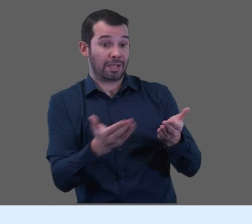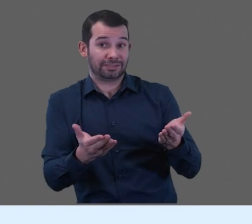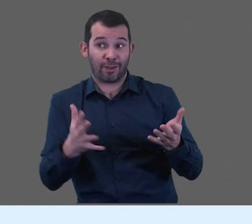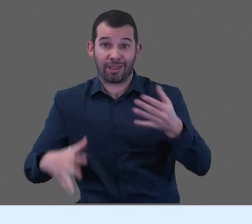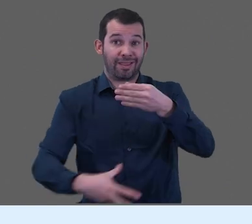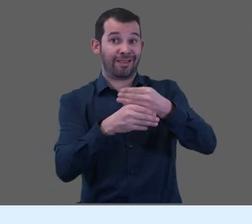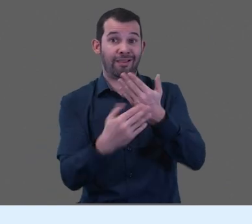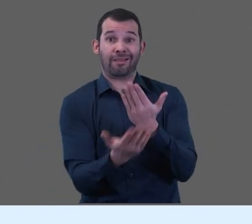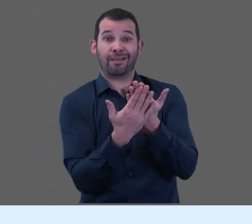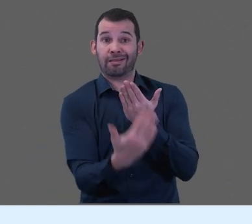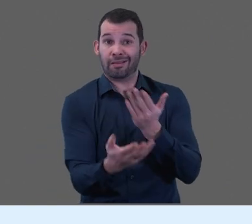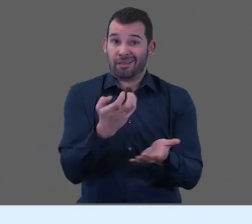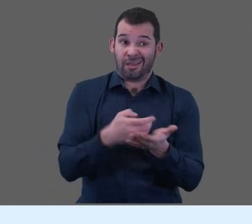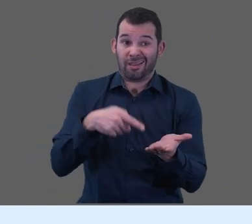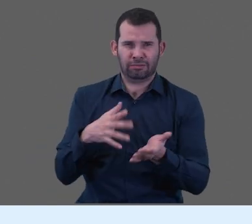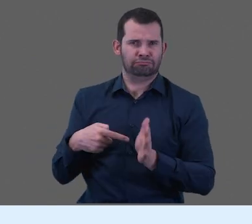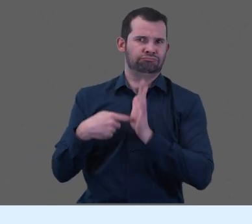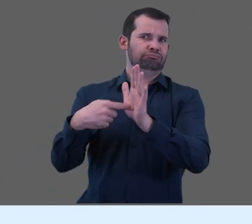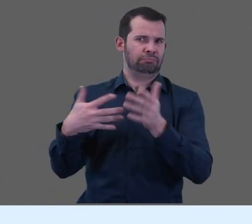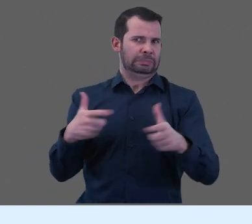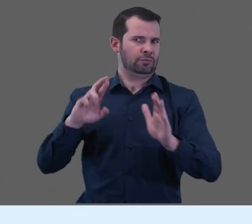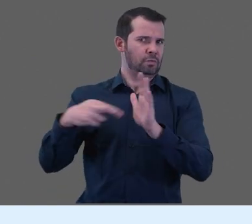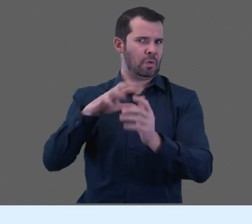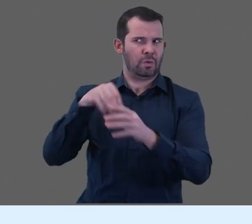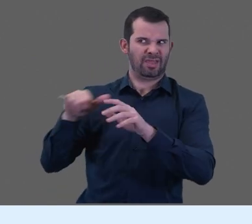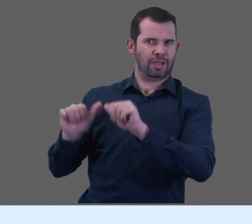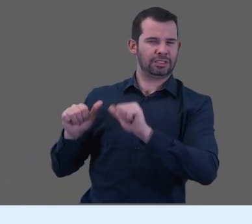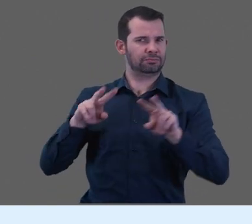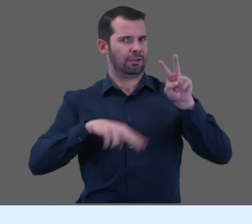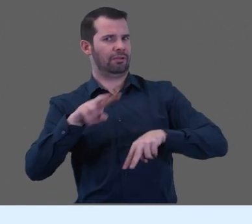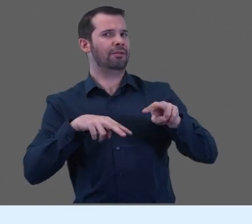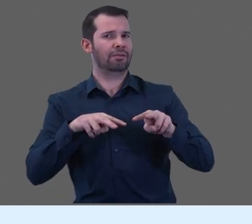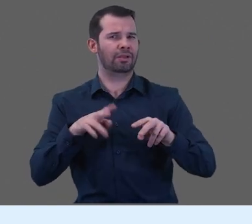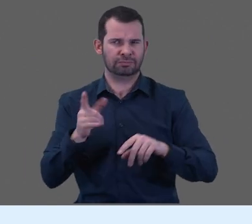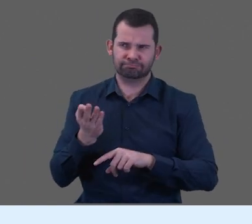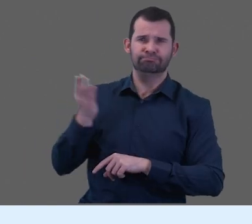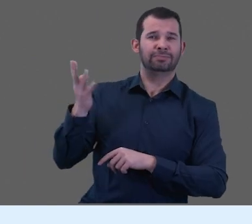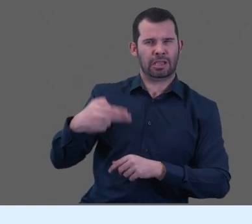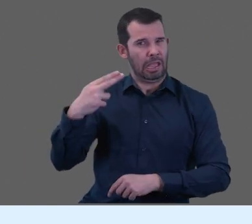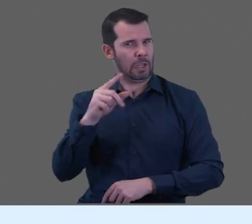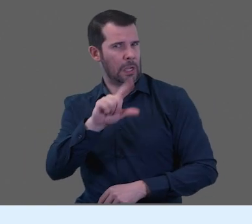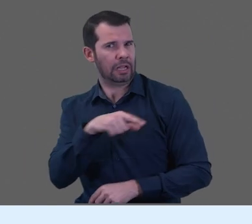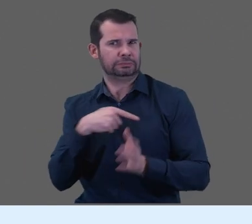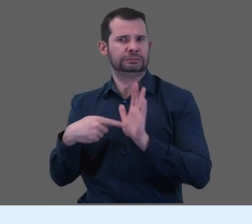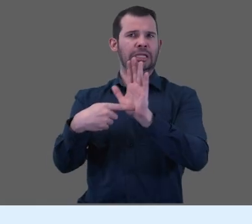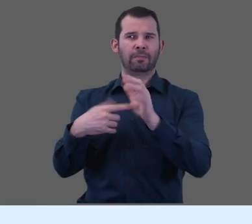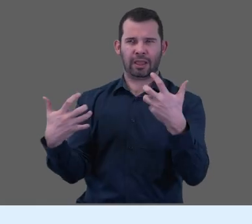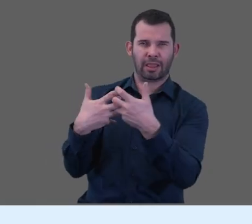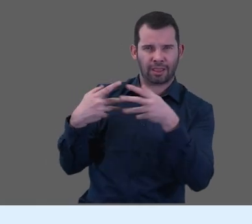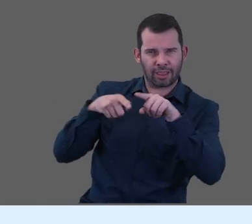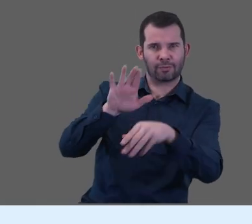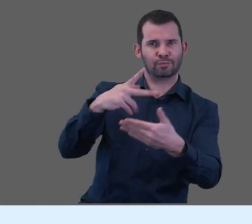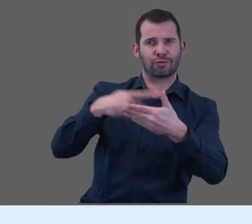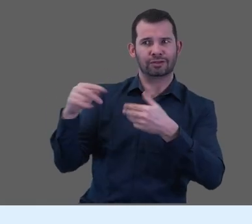Support material plays a big role in the assessment. Submit high-quality examples that align with your project.